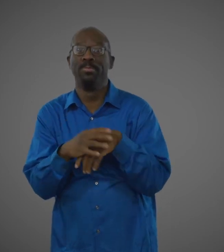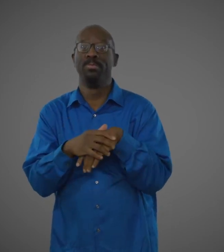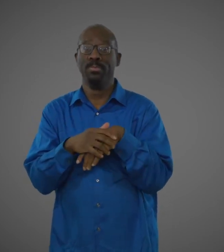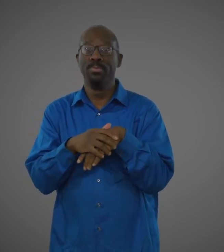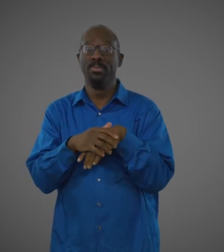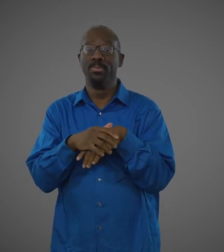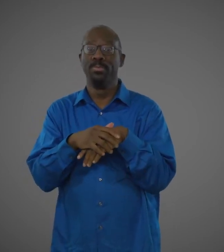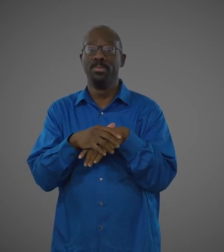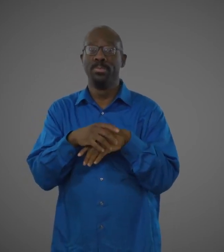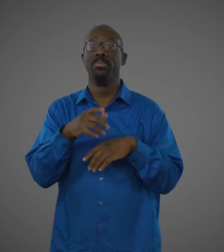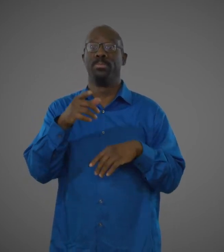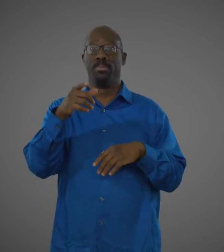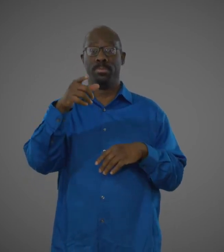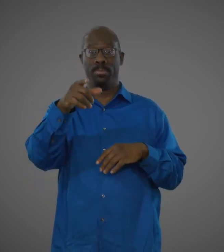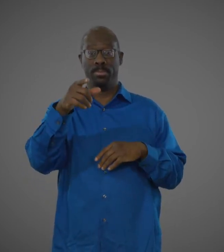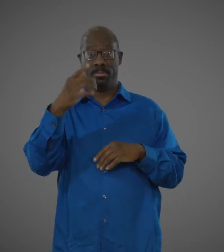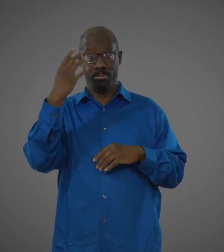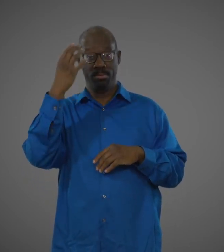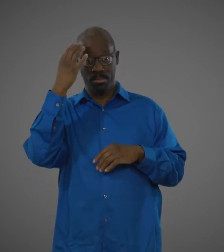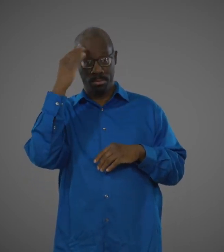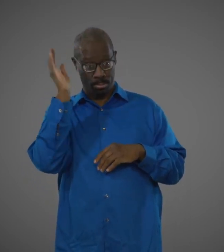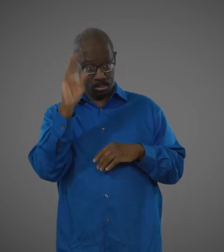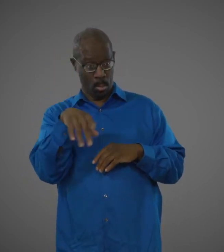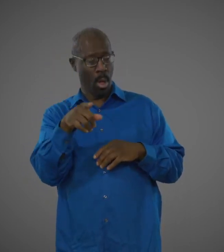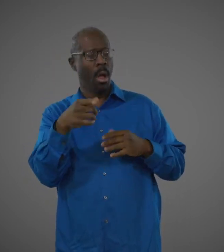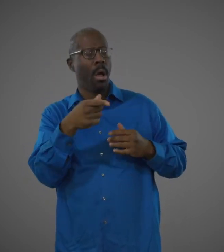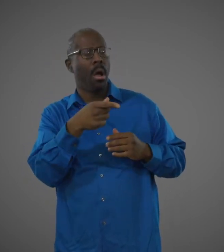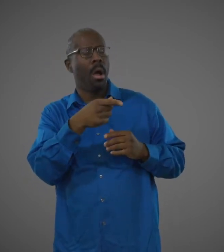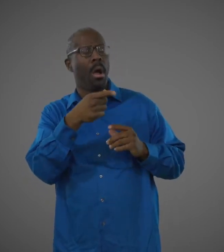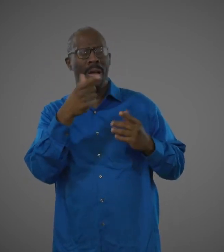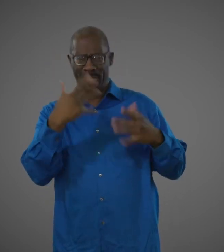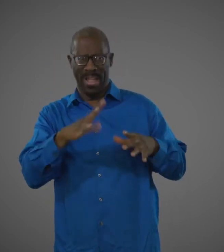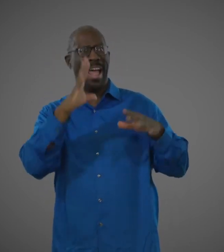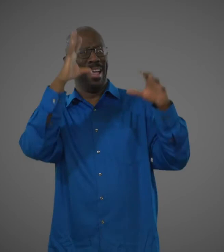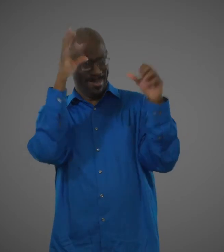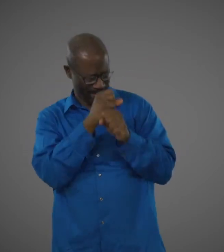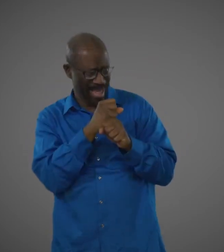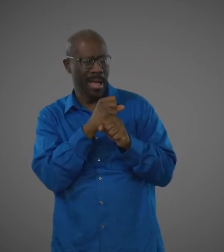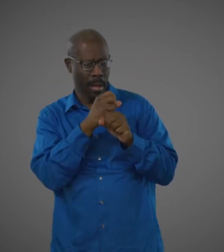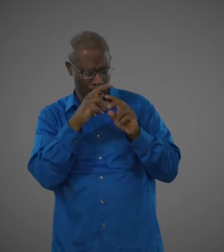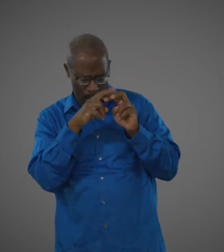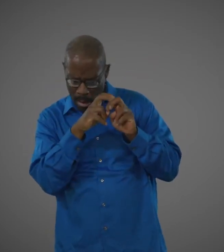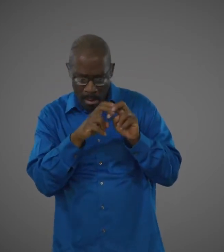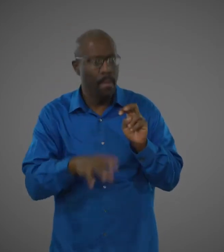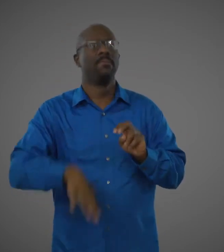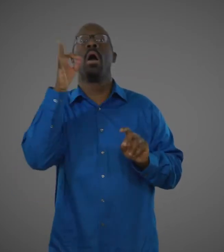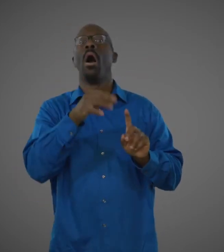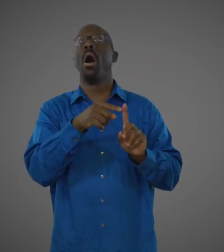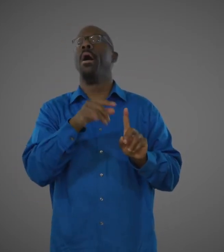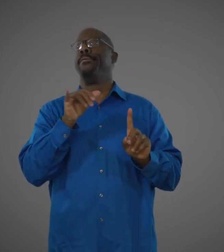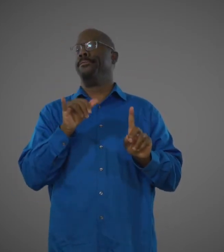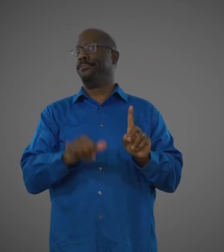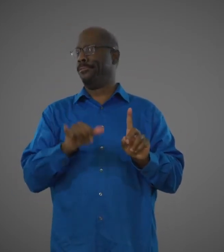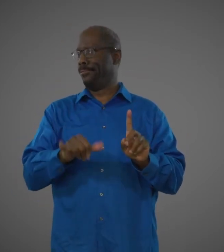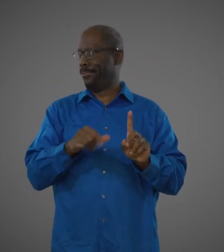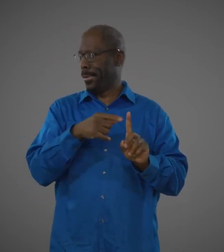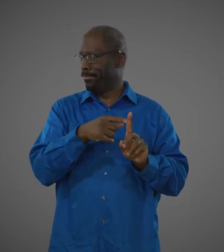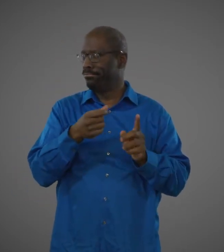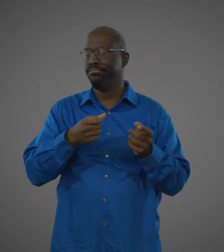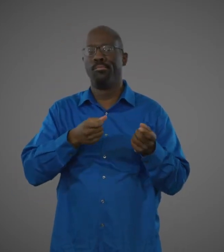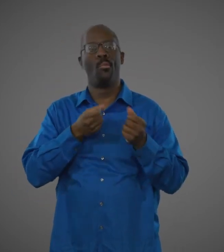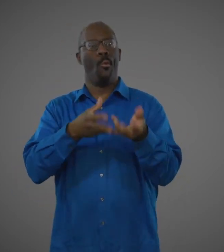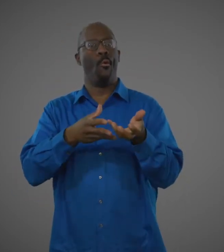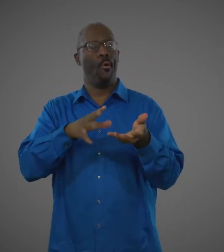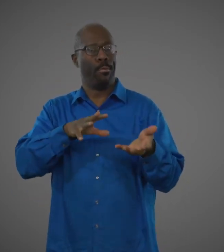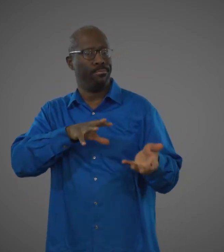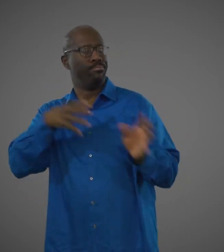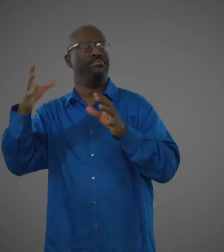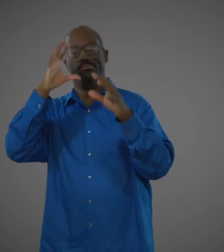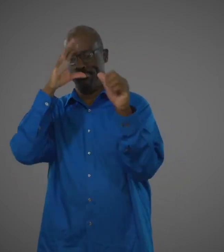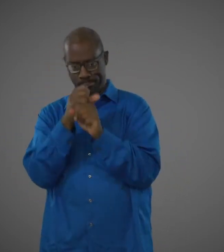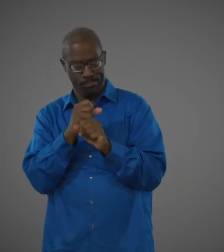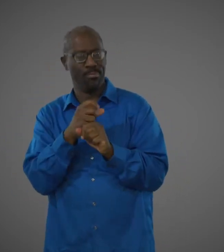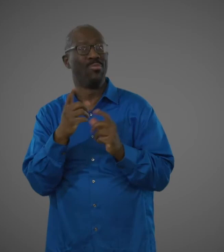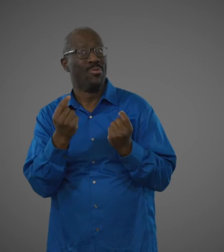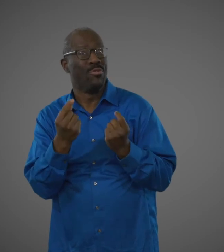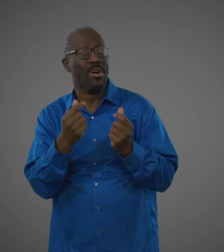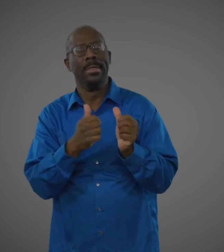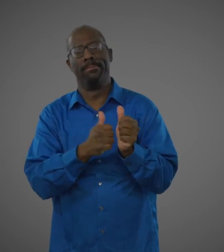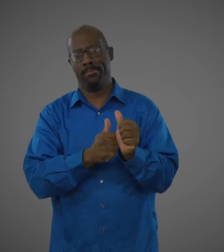If they found a reason for your fainting, they will advise you